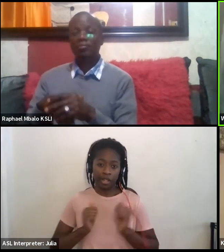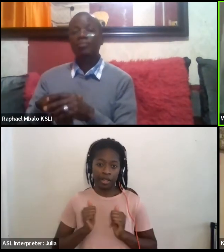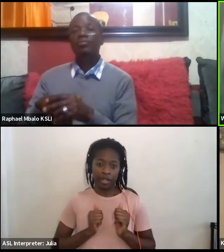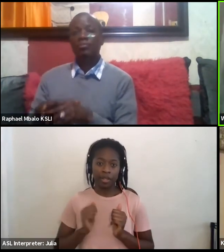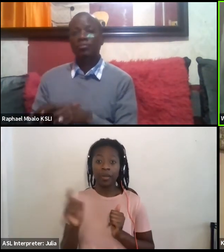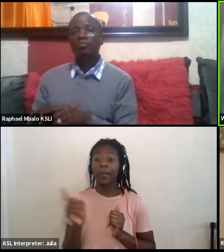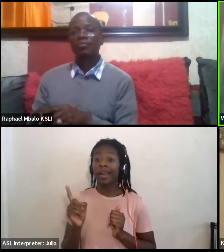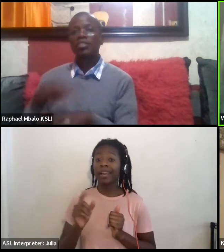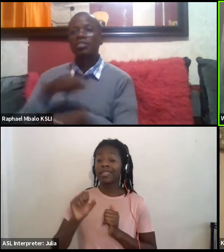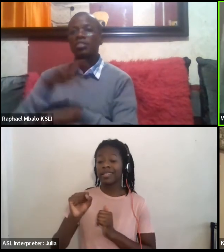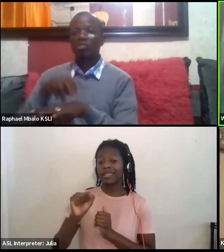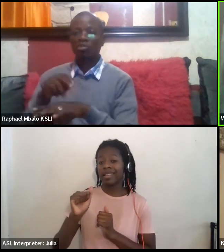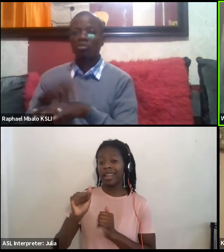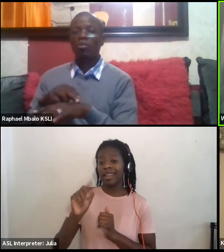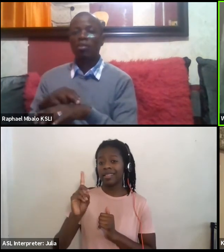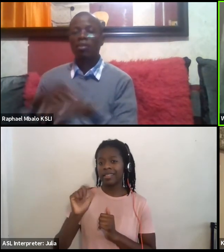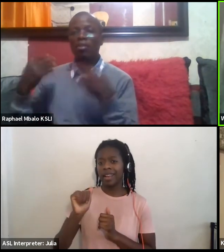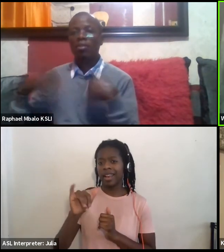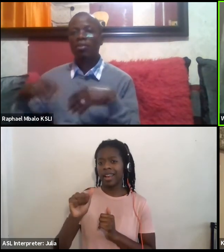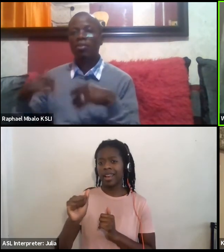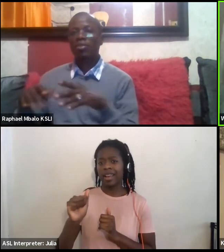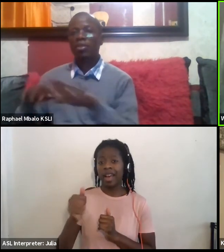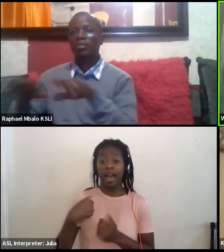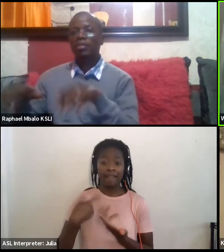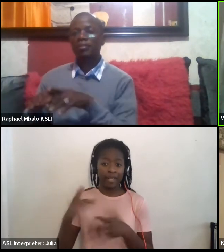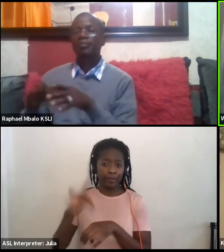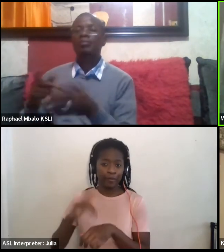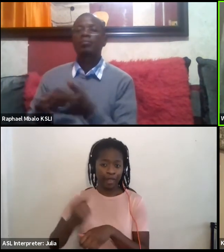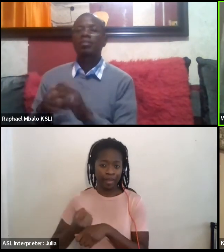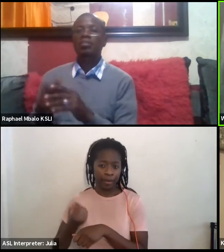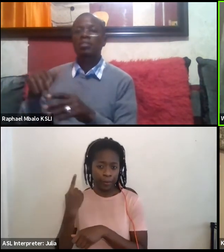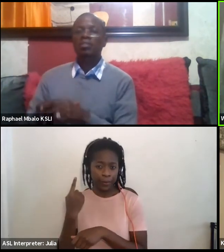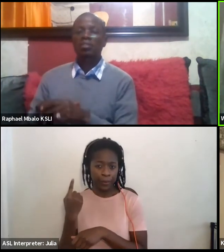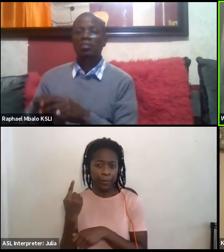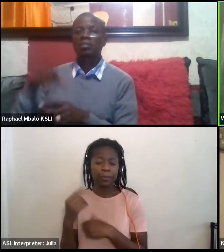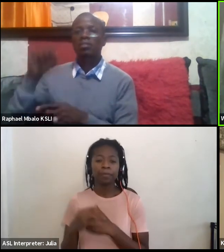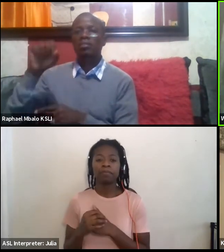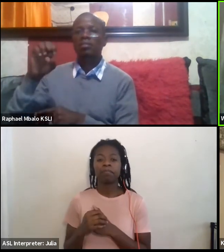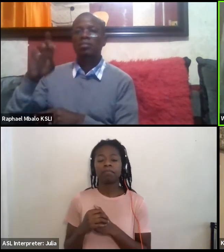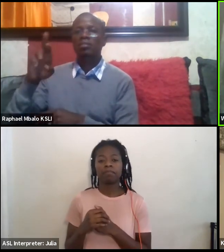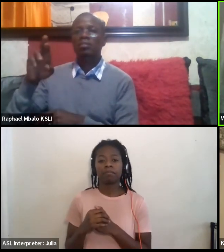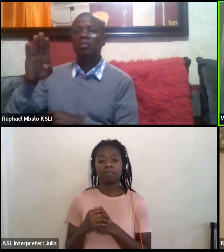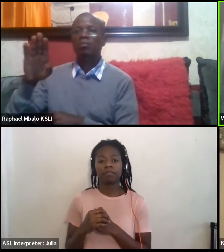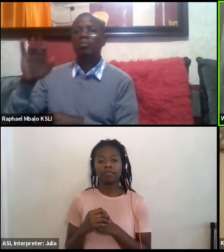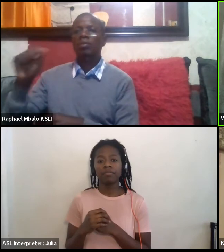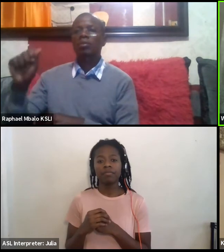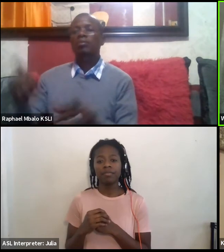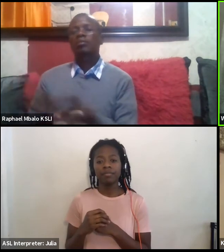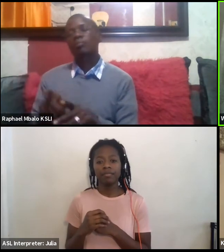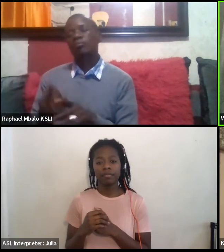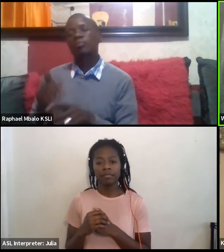I went there last year, I think. Yeah, last year. And it was an amazing experience.